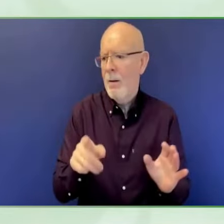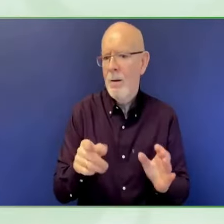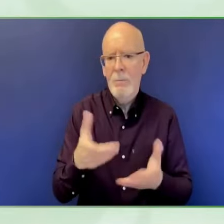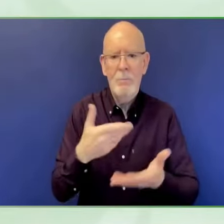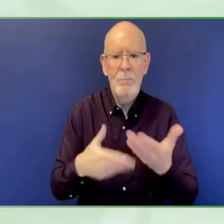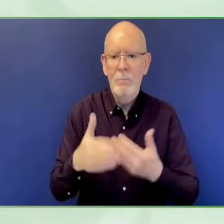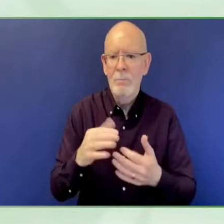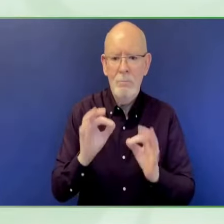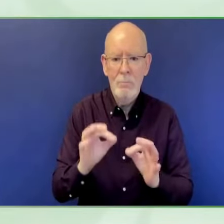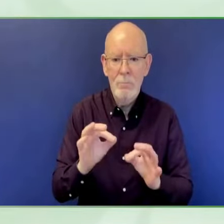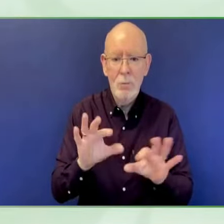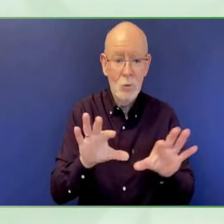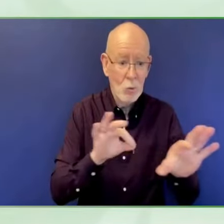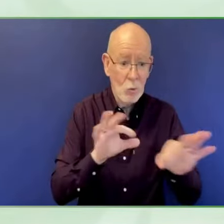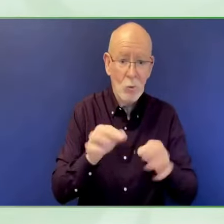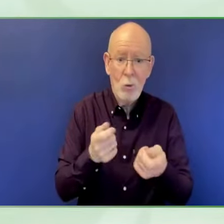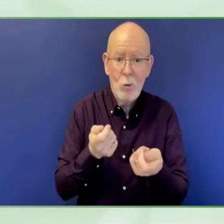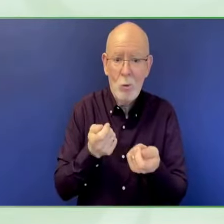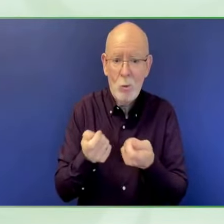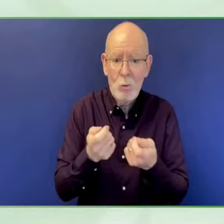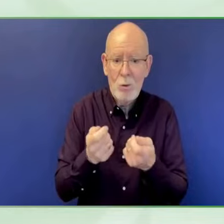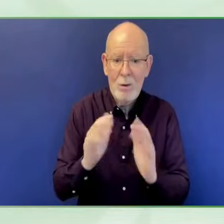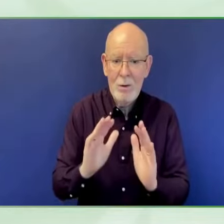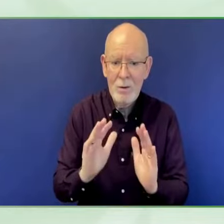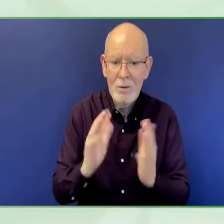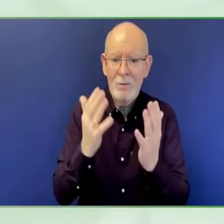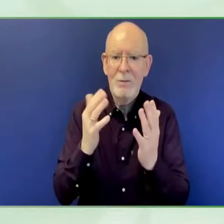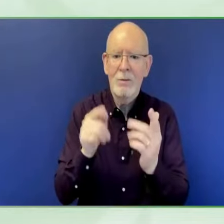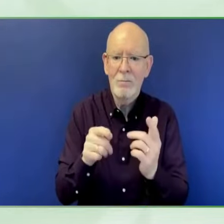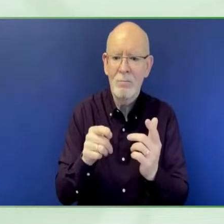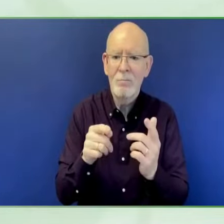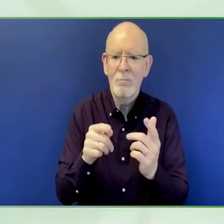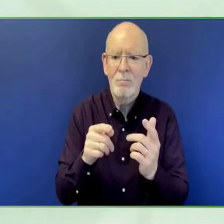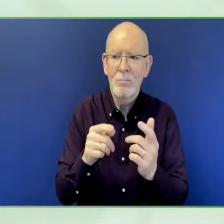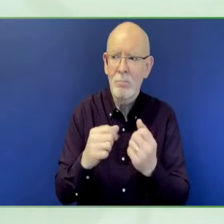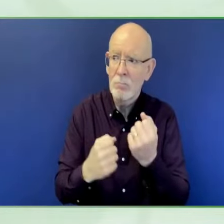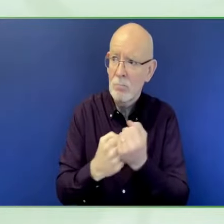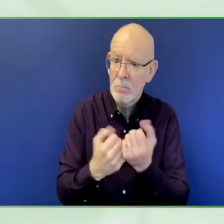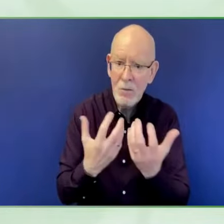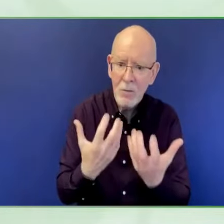Would you like to add to that? Yes Luke.